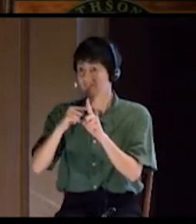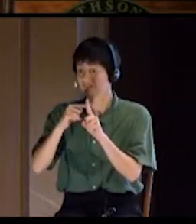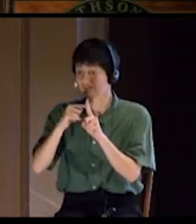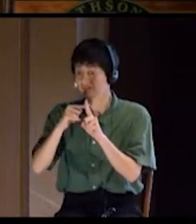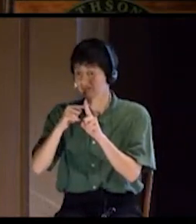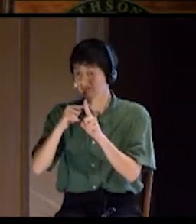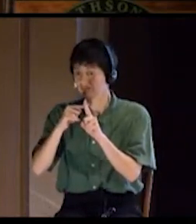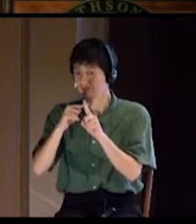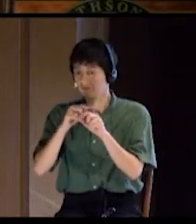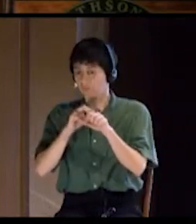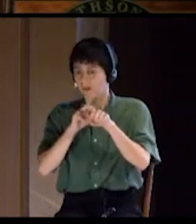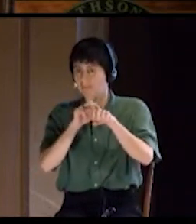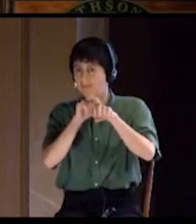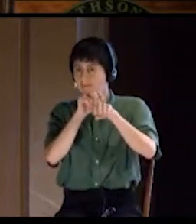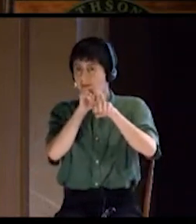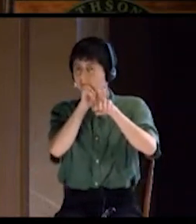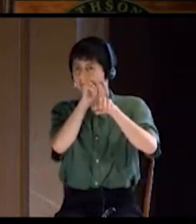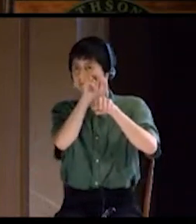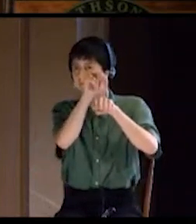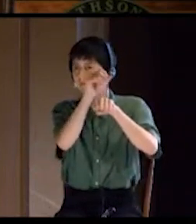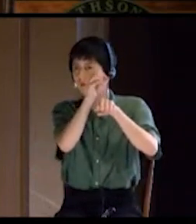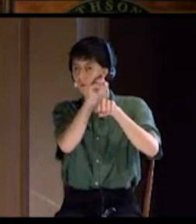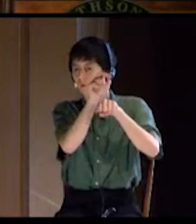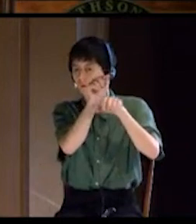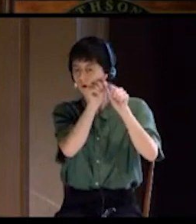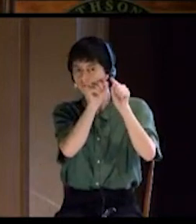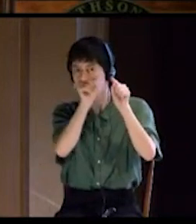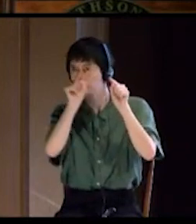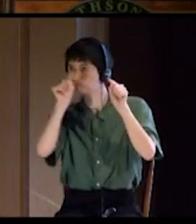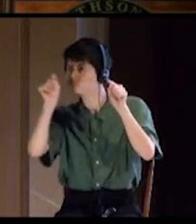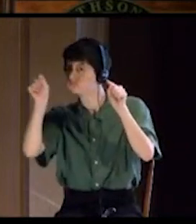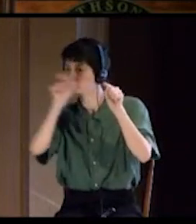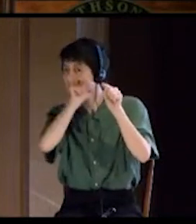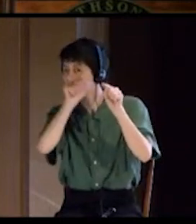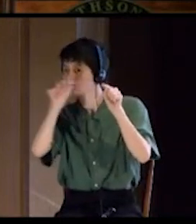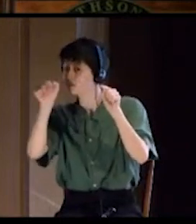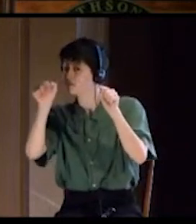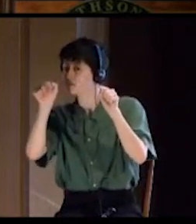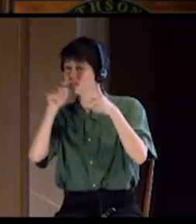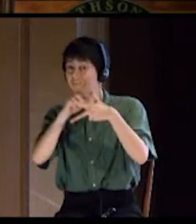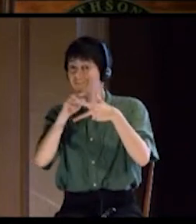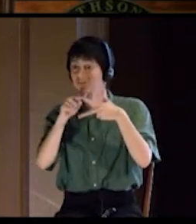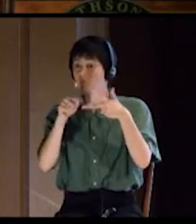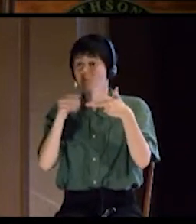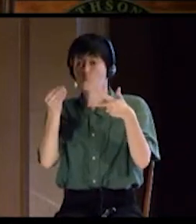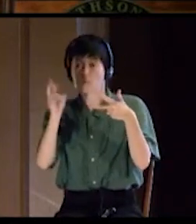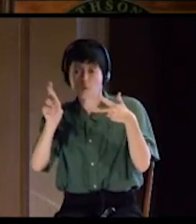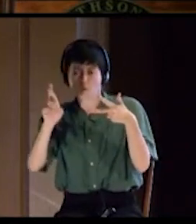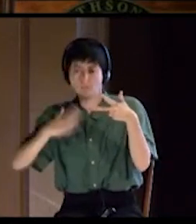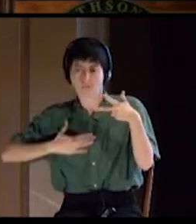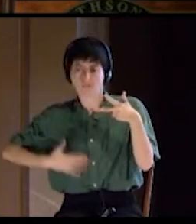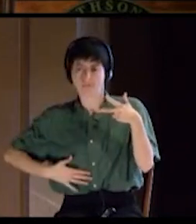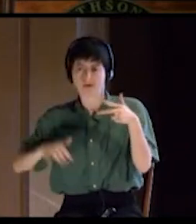by a hundred kilometers, or changing about one percent of their body size. So for all of these, changing body size is probably the thing